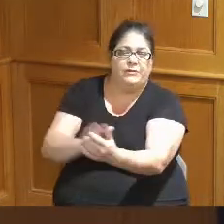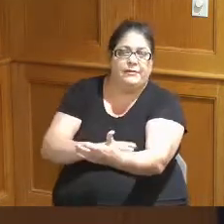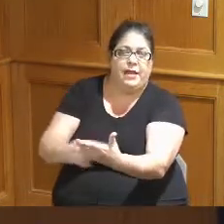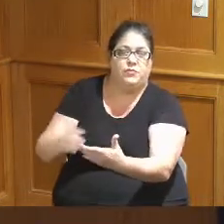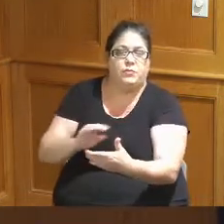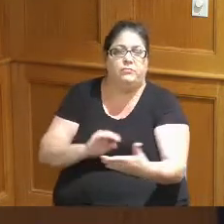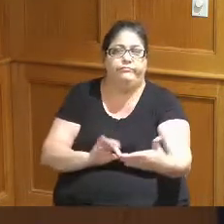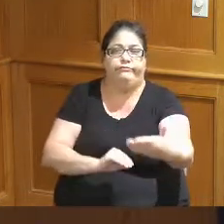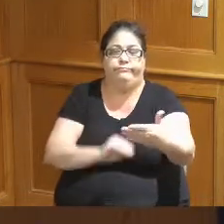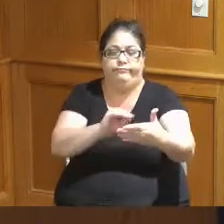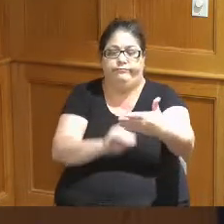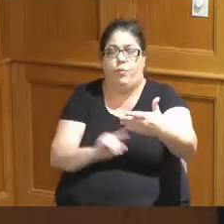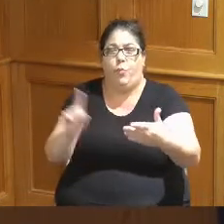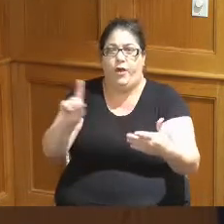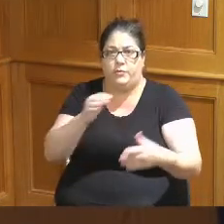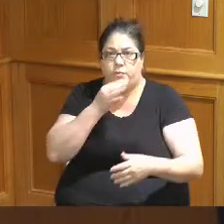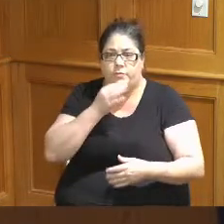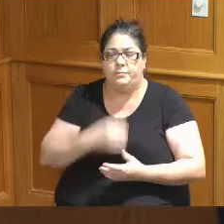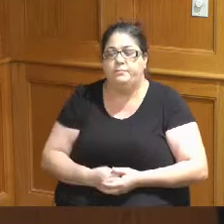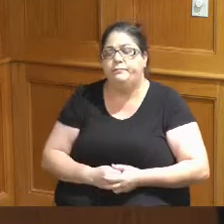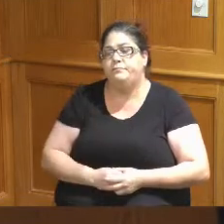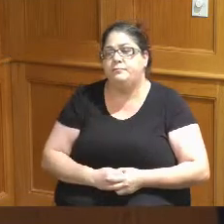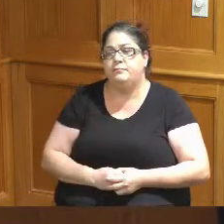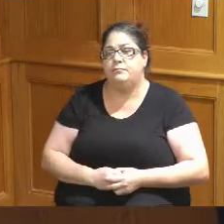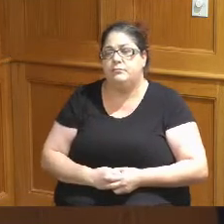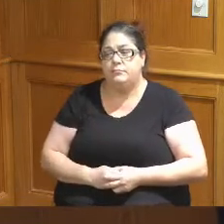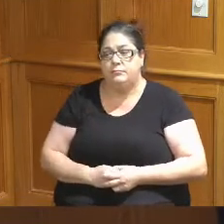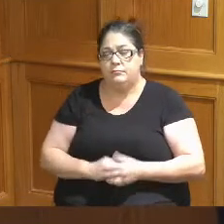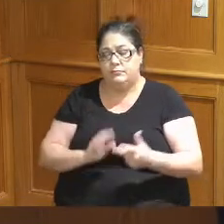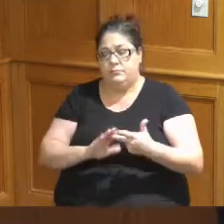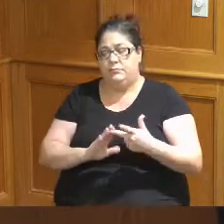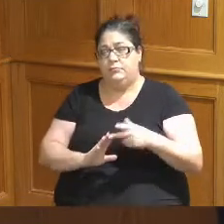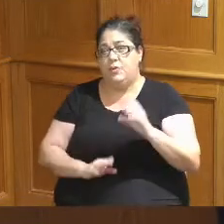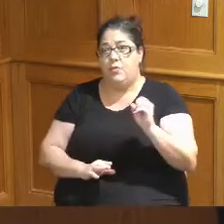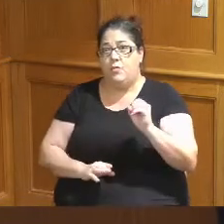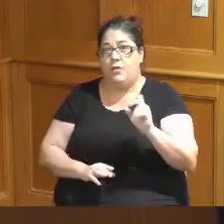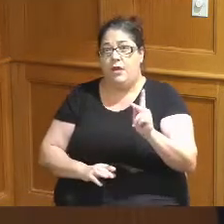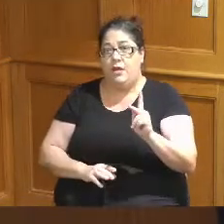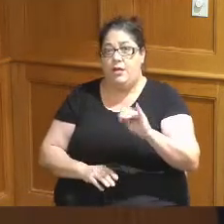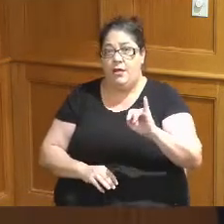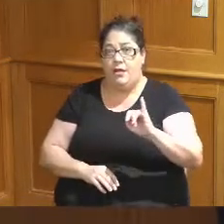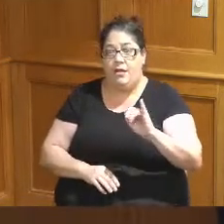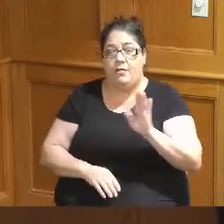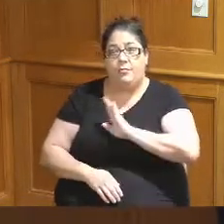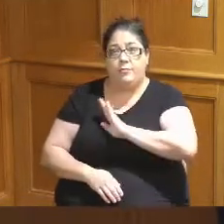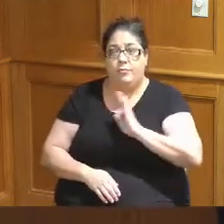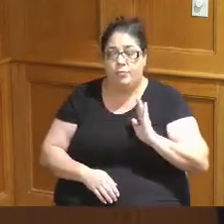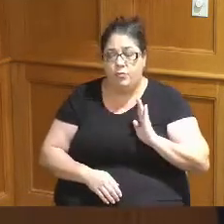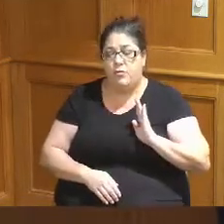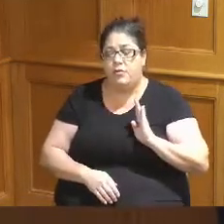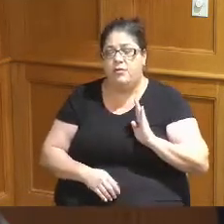also I'm on the Oki board and I guess that puts me on this Outreach committee